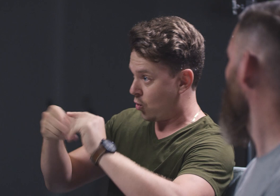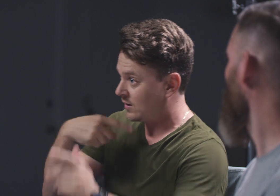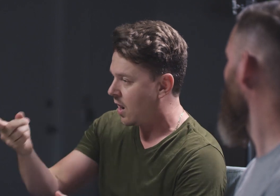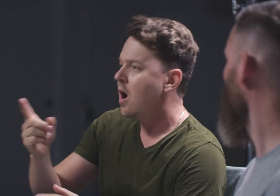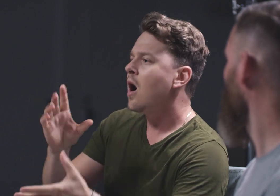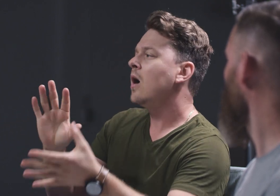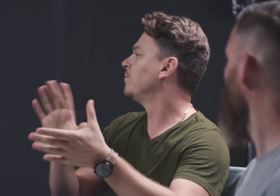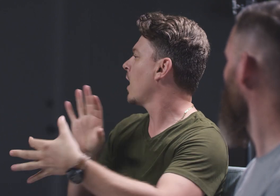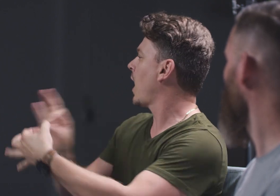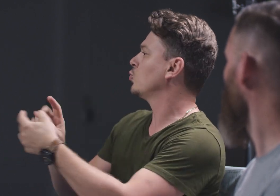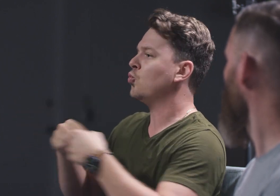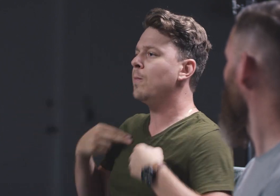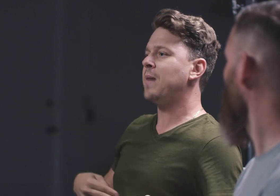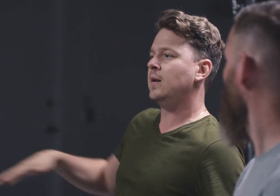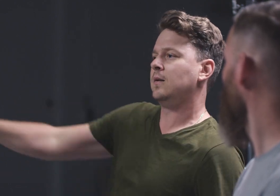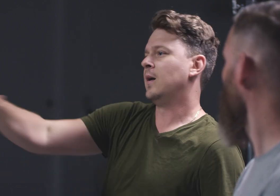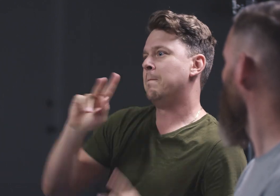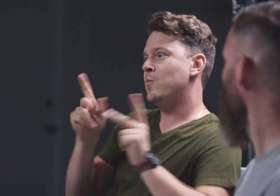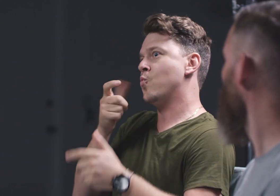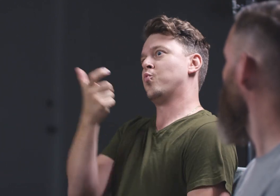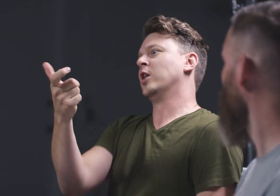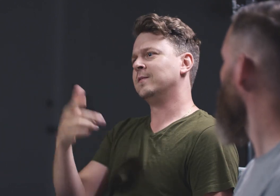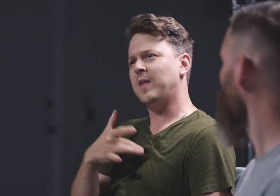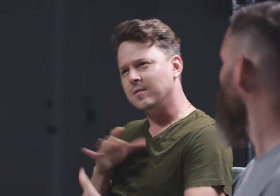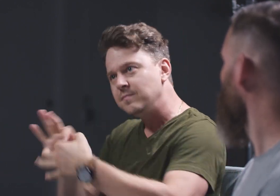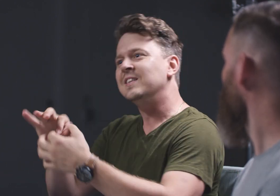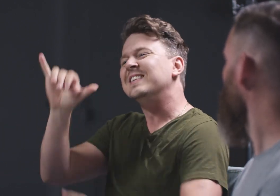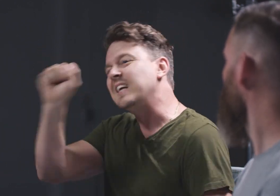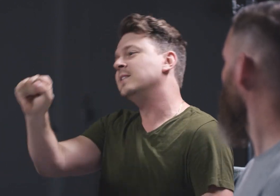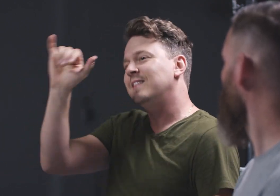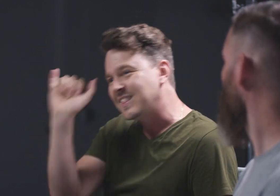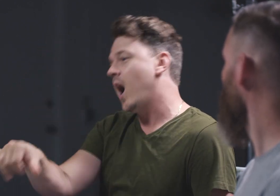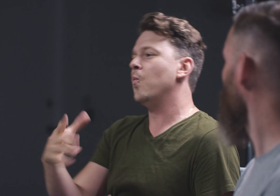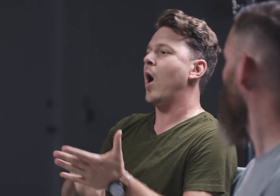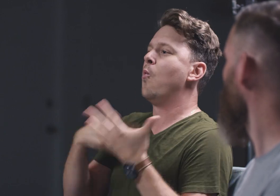Storytelling connects us to humanity. People who watch a story can feel a connection, and say, "Yes! That's it!